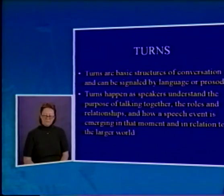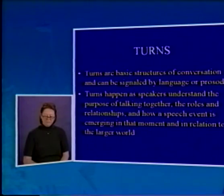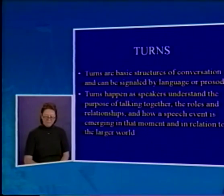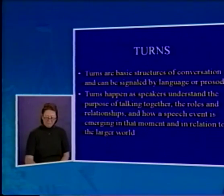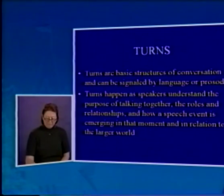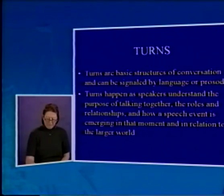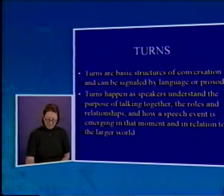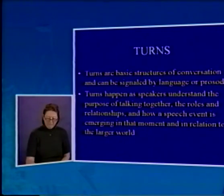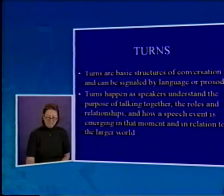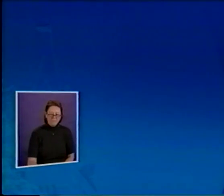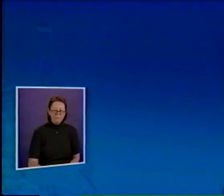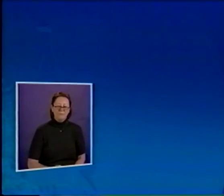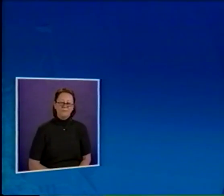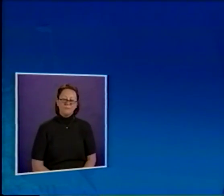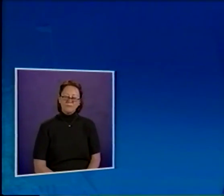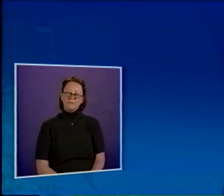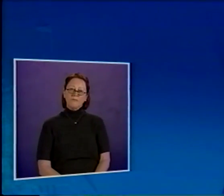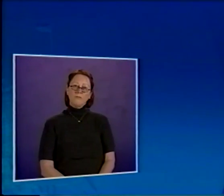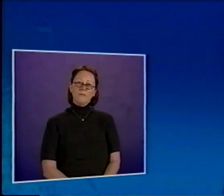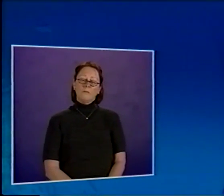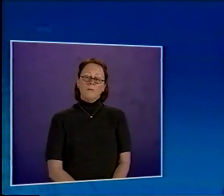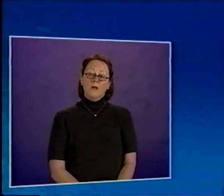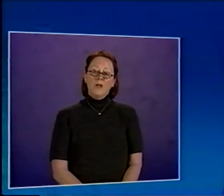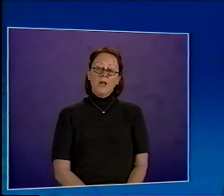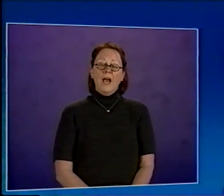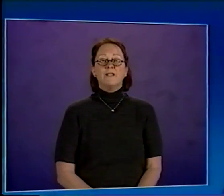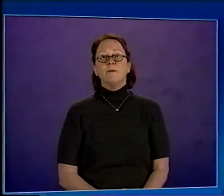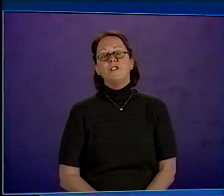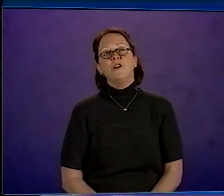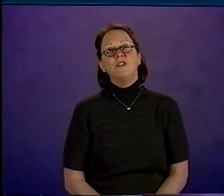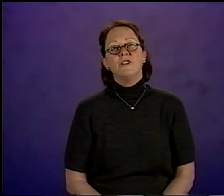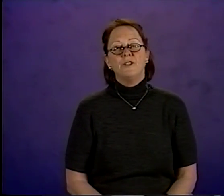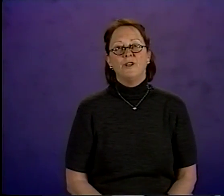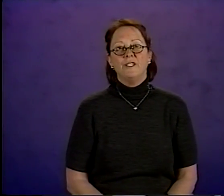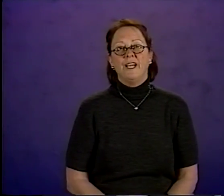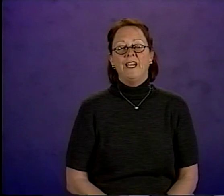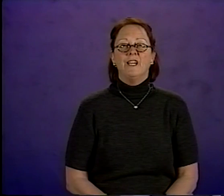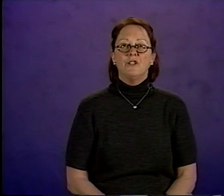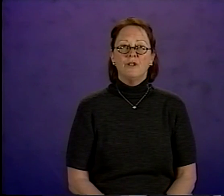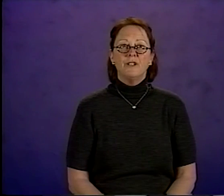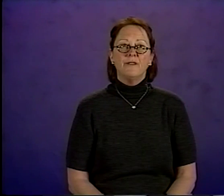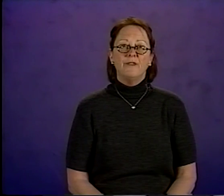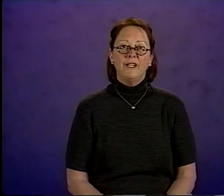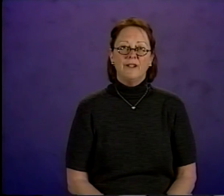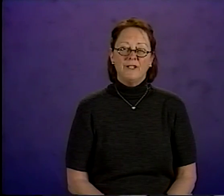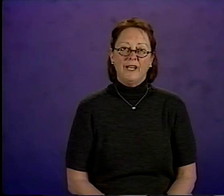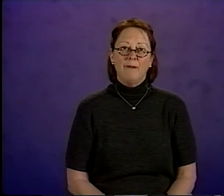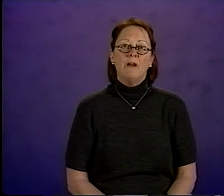As we turn to the turn-taking and turn to the videotape,